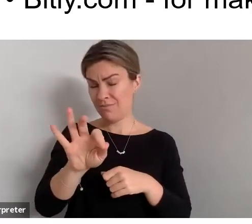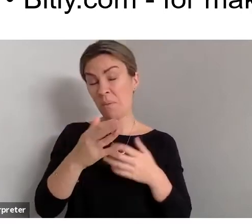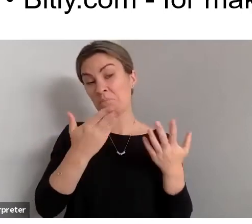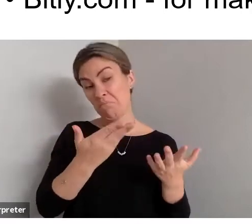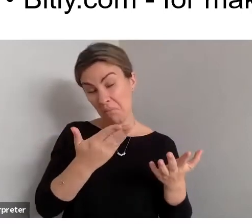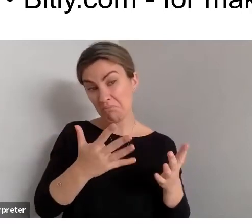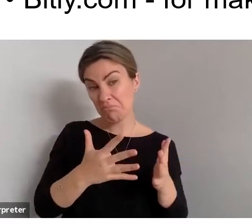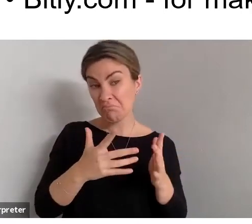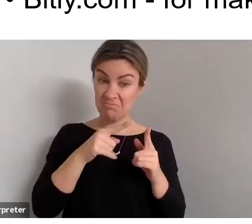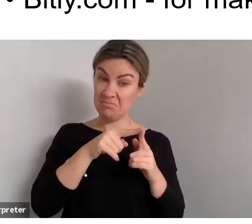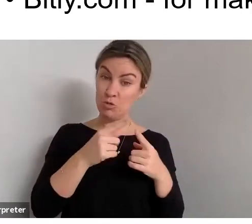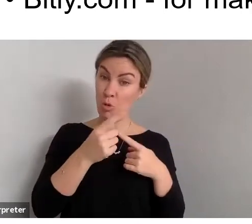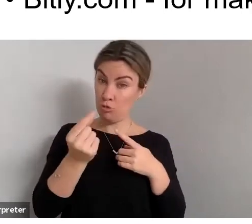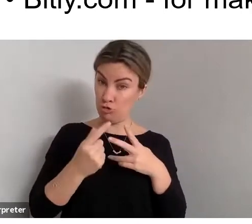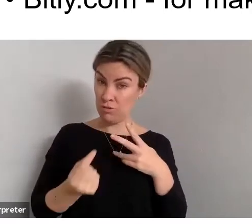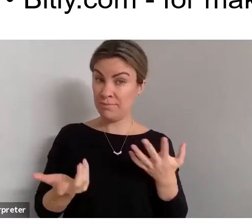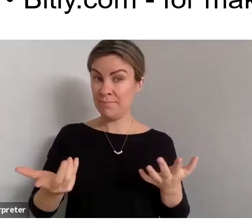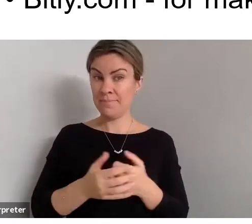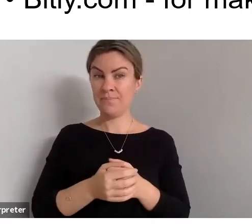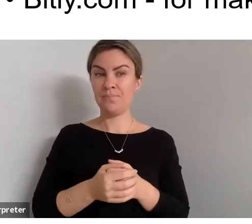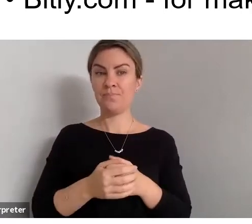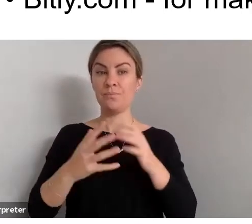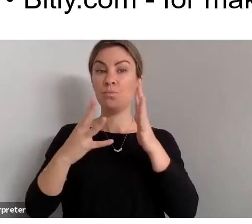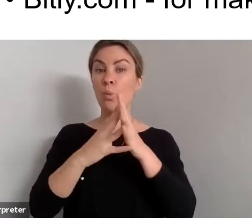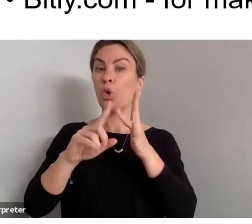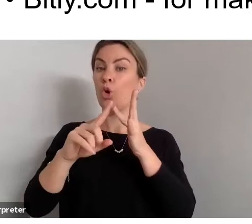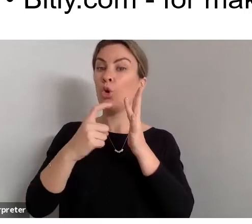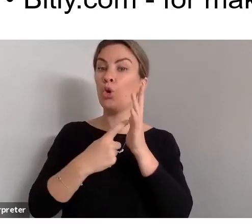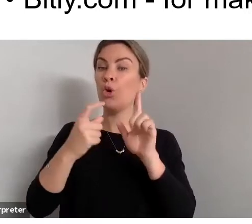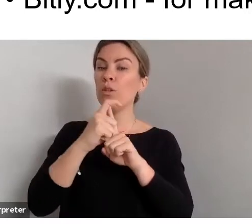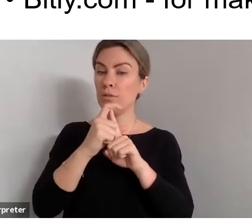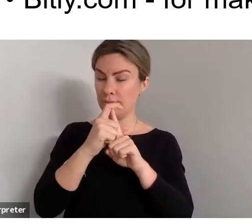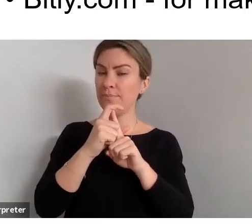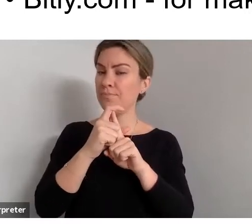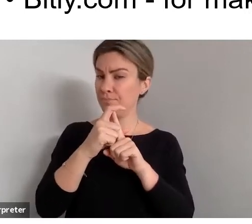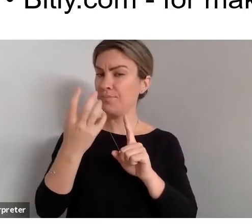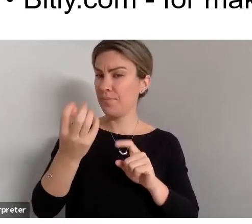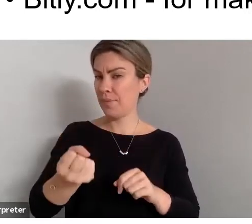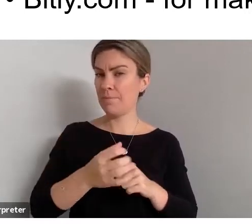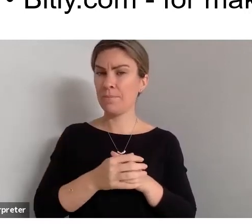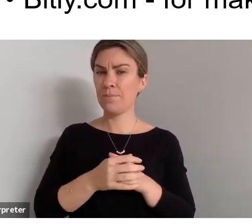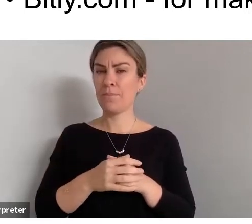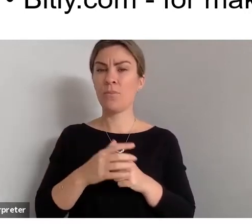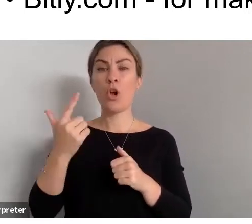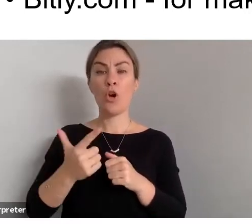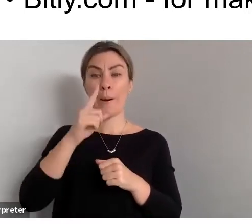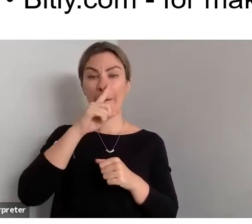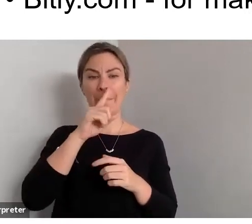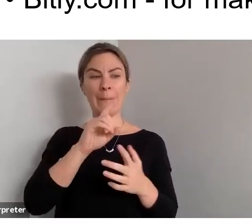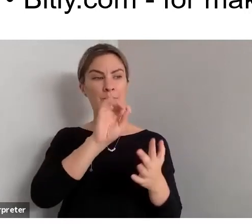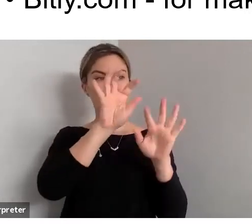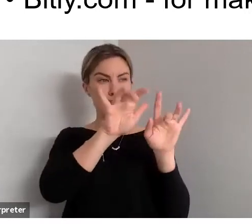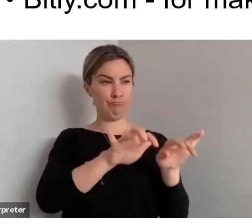Word also has – you write it in Word and copy and paste it – it has